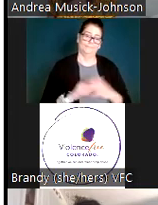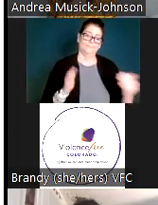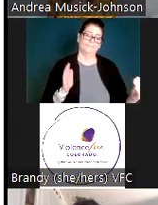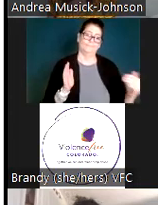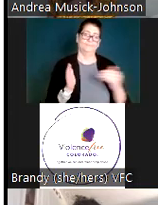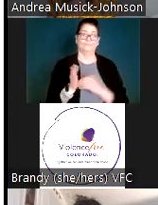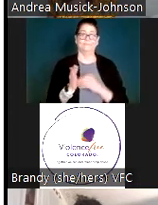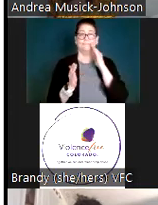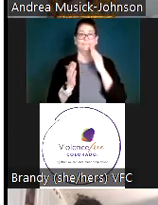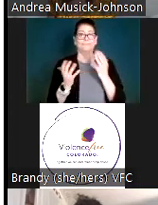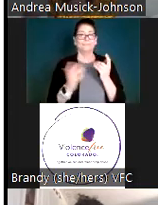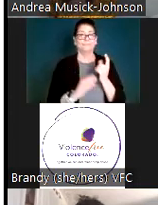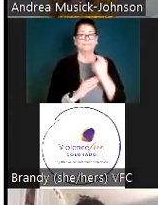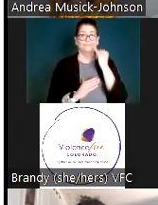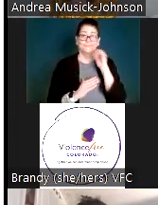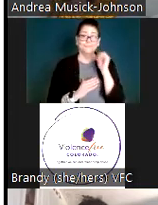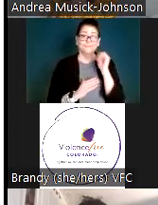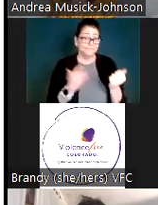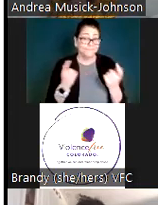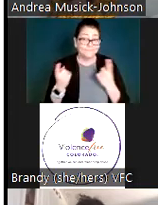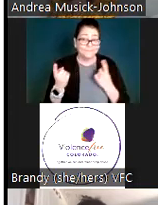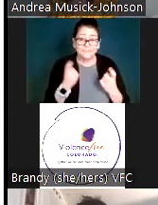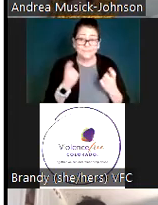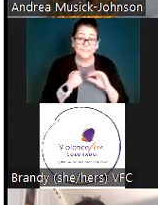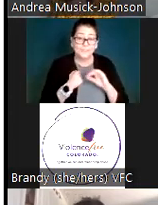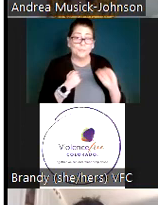seeing if anybody has any questions either in the chat or wants to unmute.